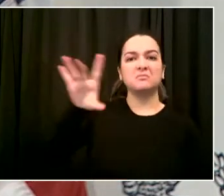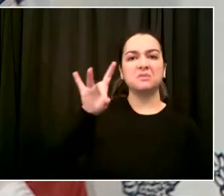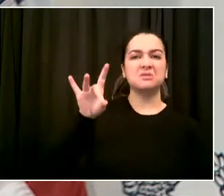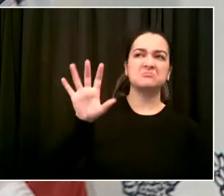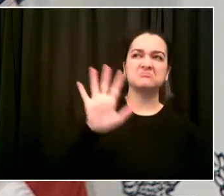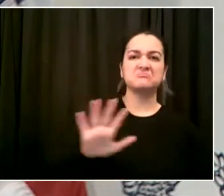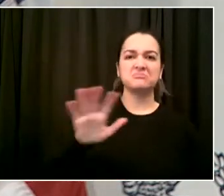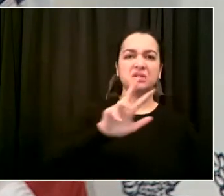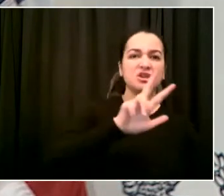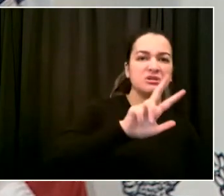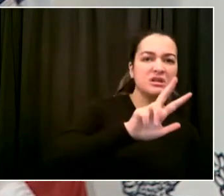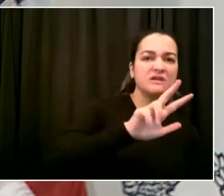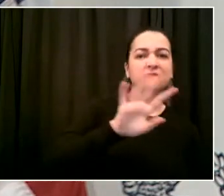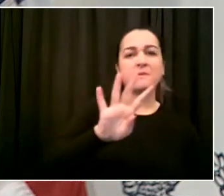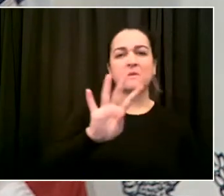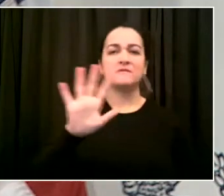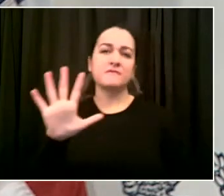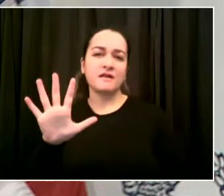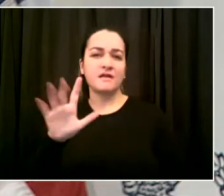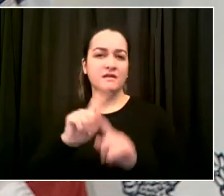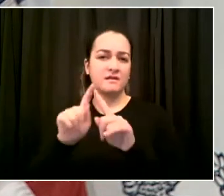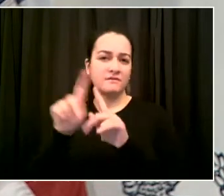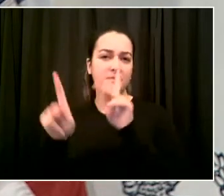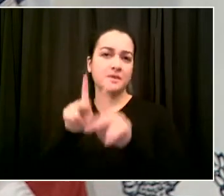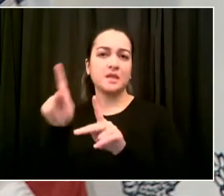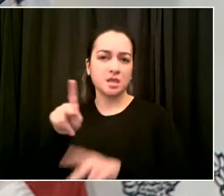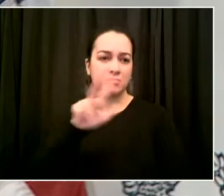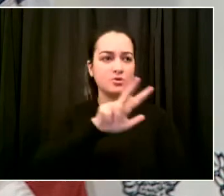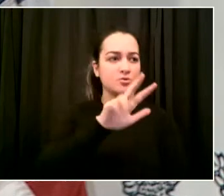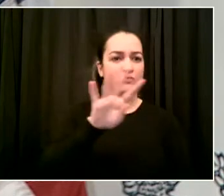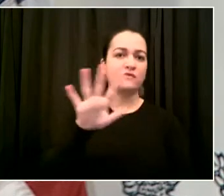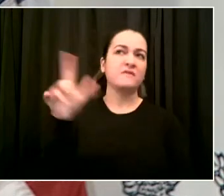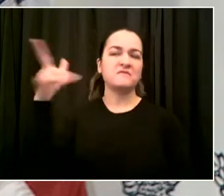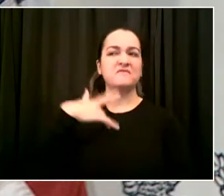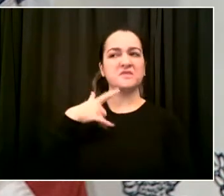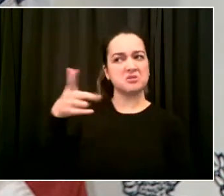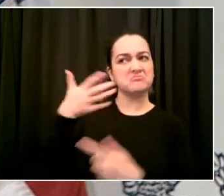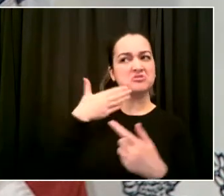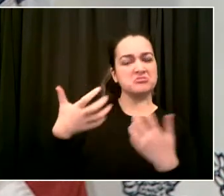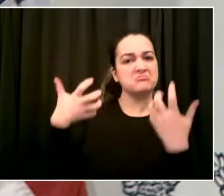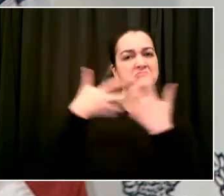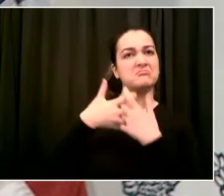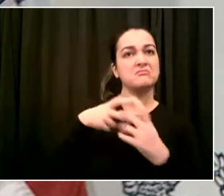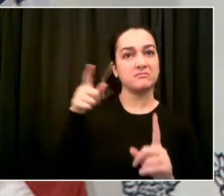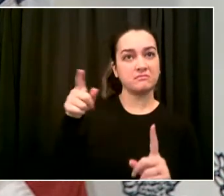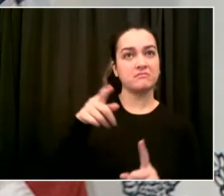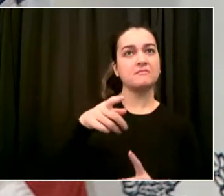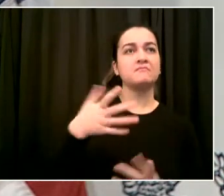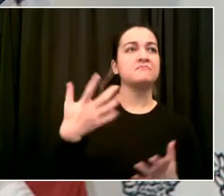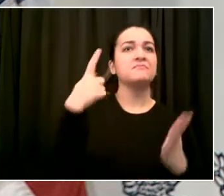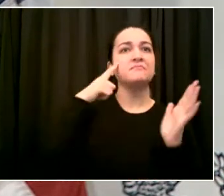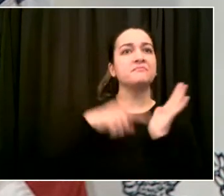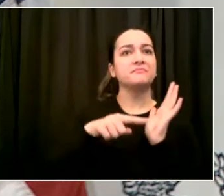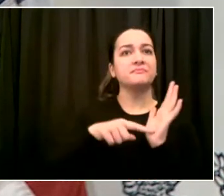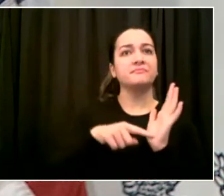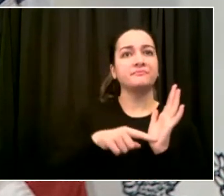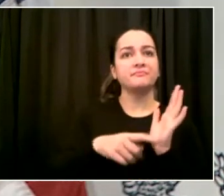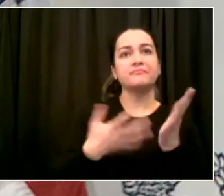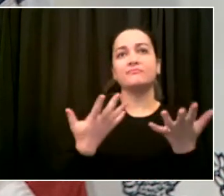THREE ANAND FIVE NAMES TO THE PRECINCT COUNSEL SO O WI ILILUL SE M OWN PRECINCT AS